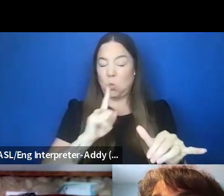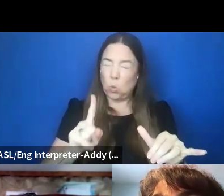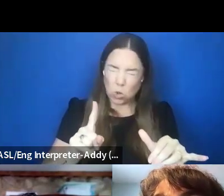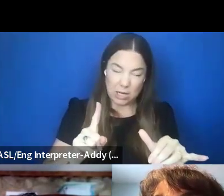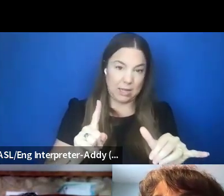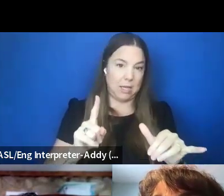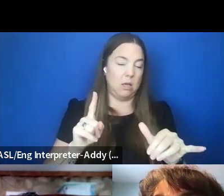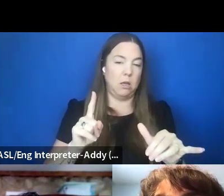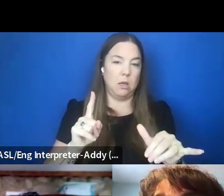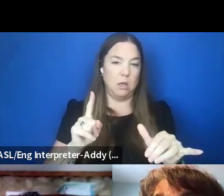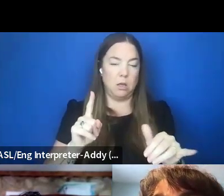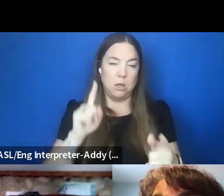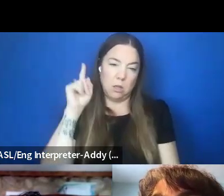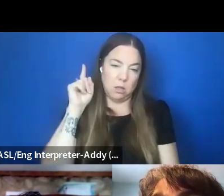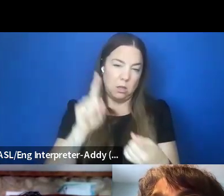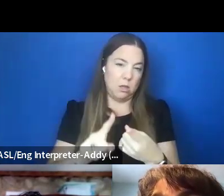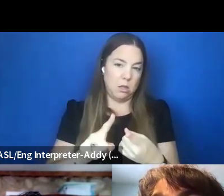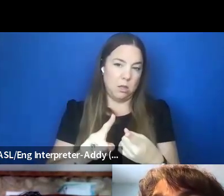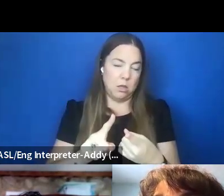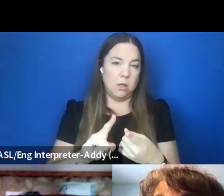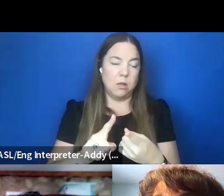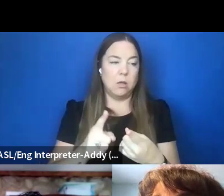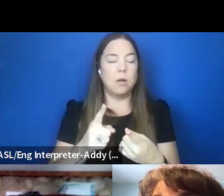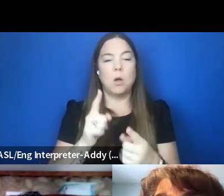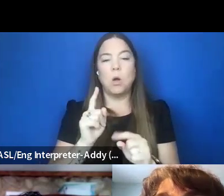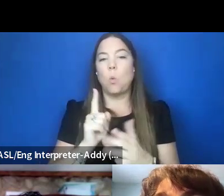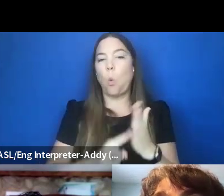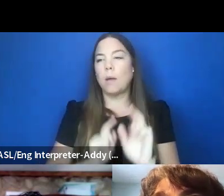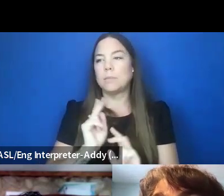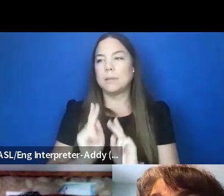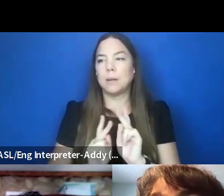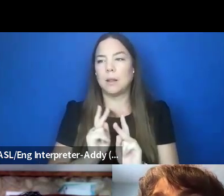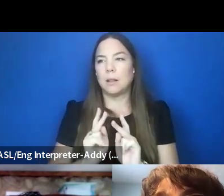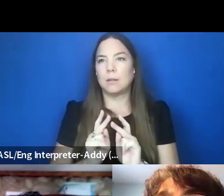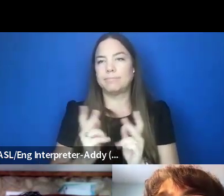Adeleigh Belyeu: facts on Adeleigh Belyeu: what about it? Adeleigh Belyeu: Now.